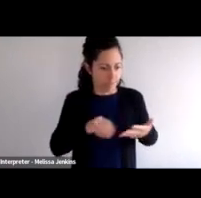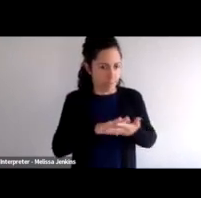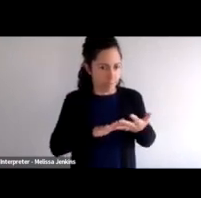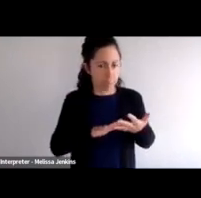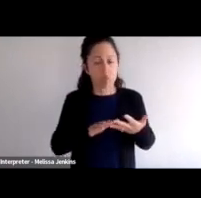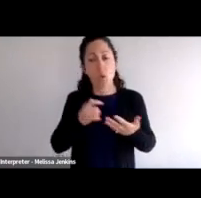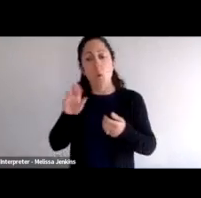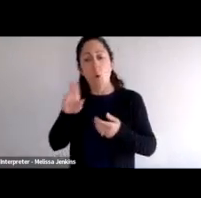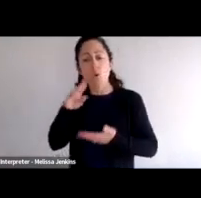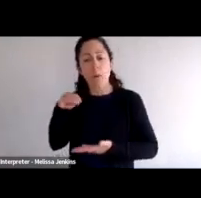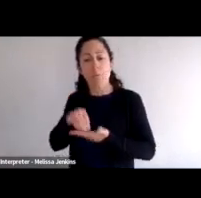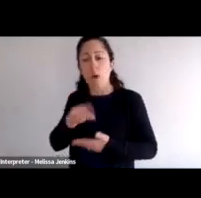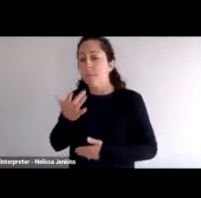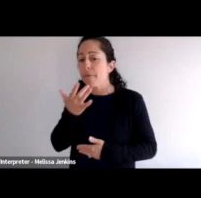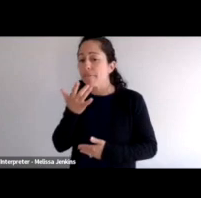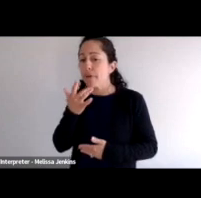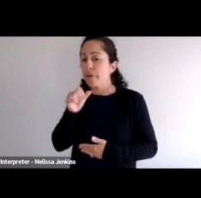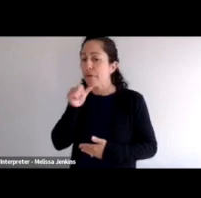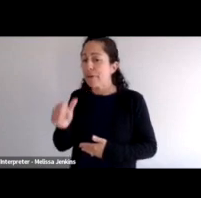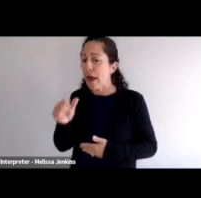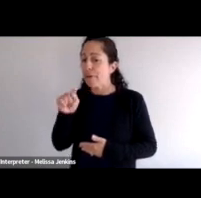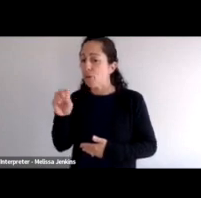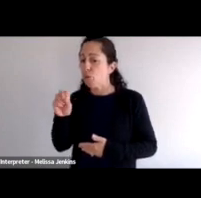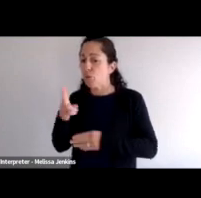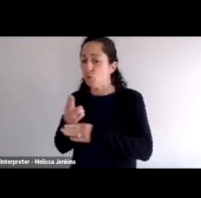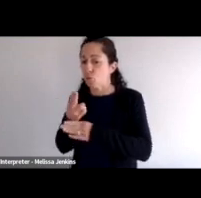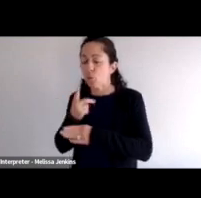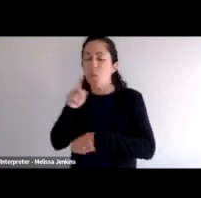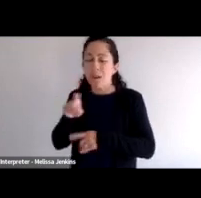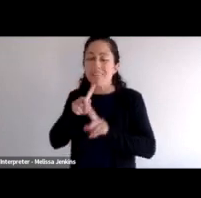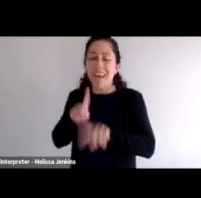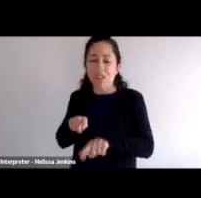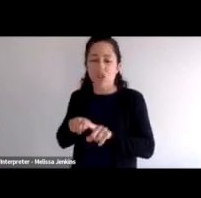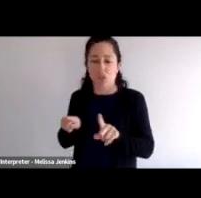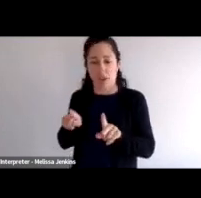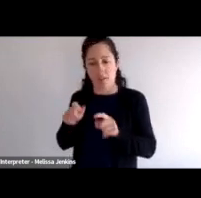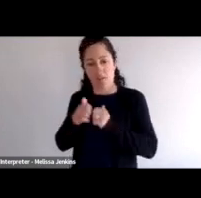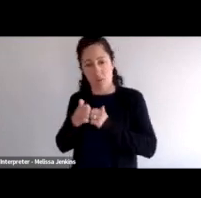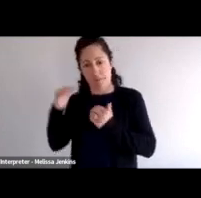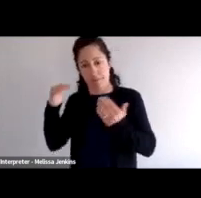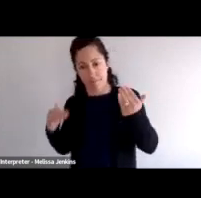At the bottom of the general information screen you'll see, are you a person with a rare disease